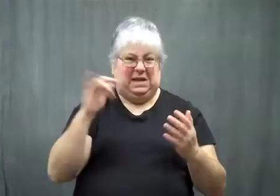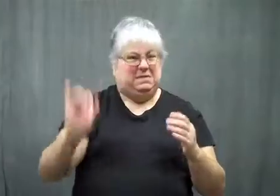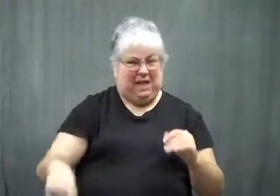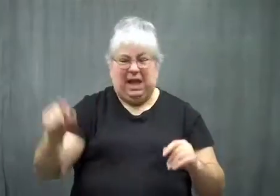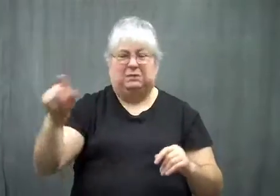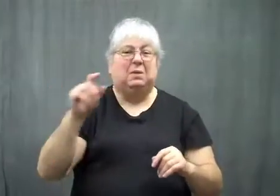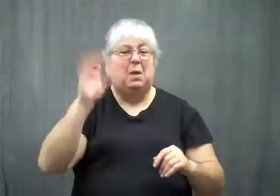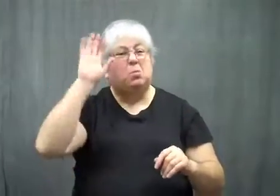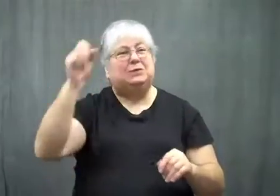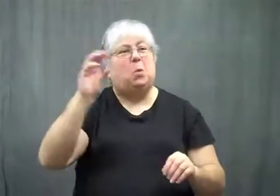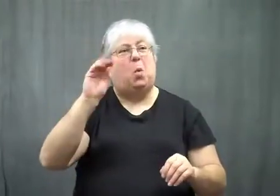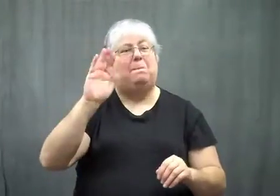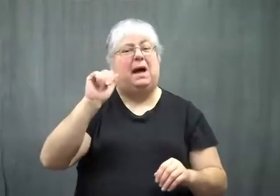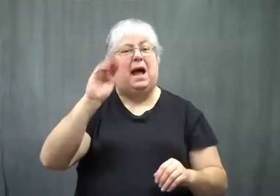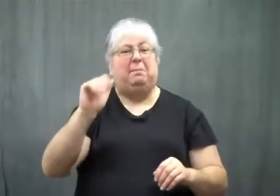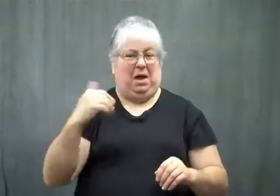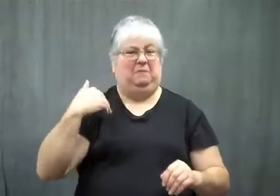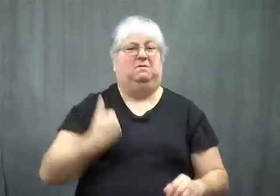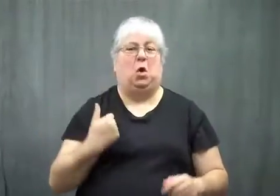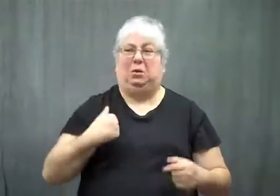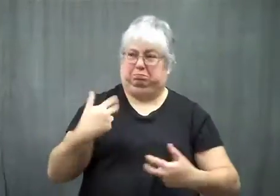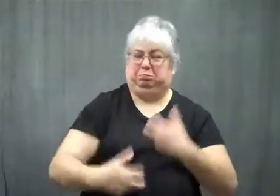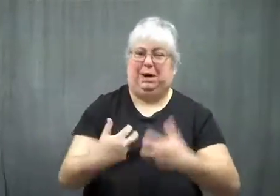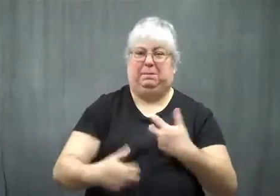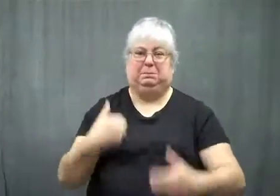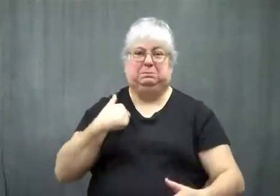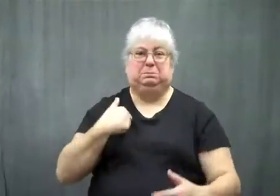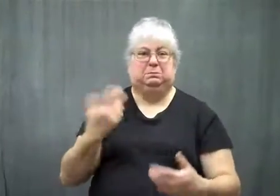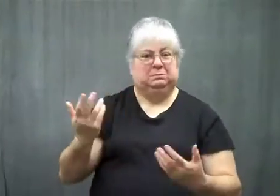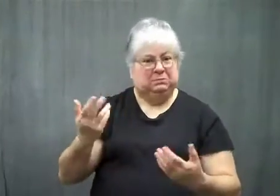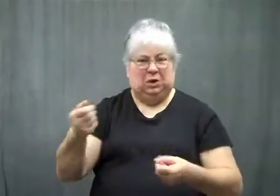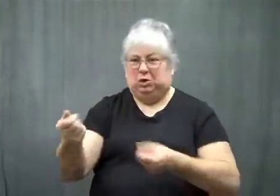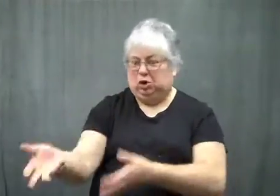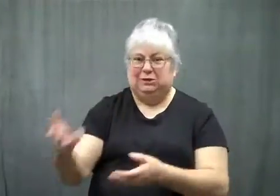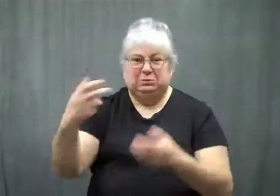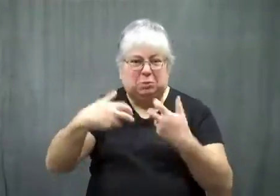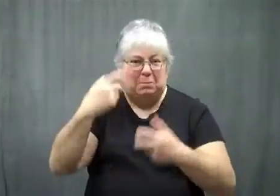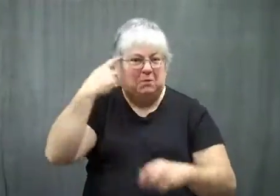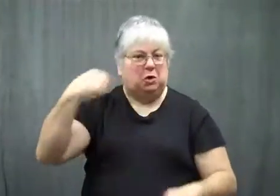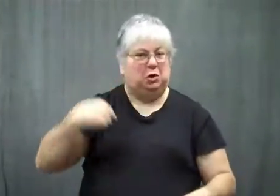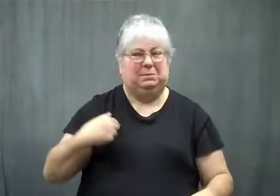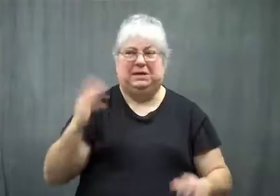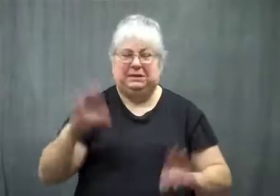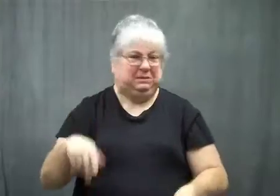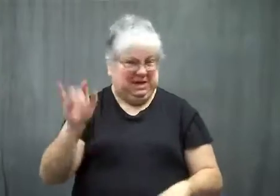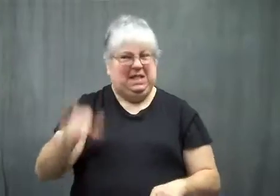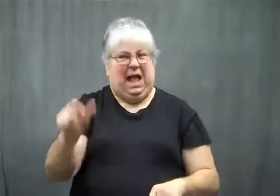He claimed President Obama was the cause of his problems.